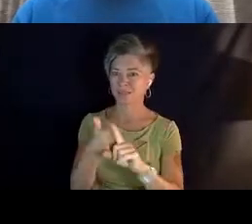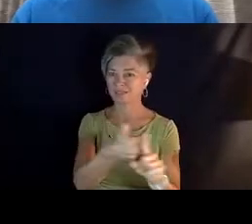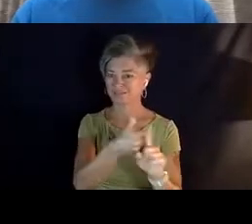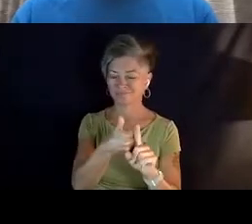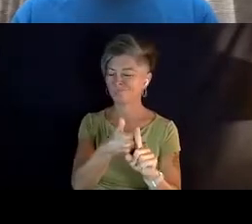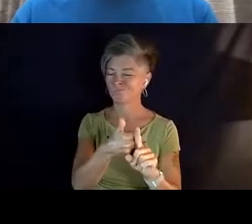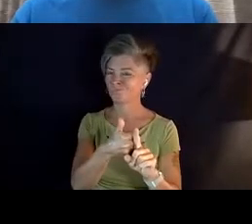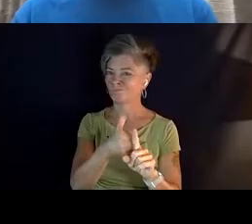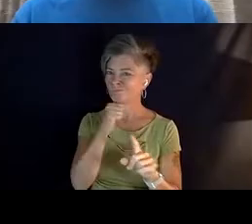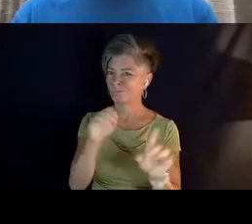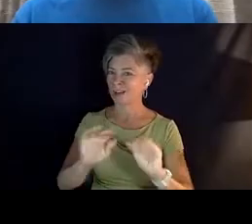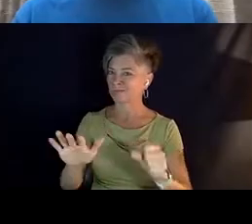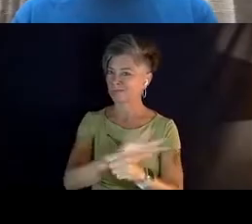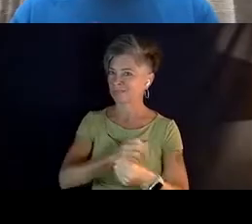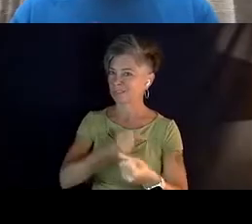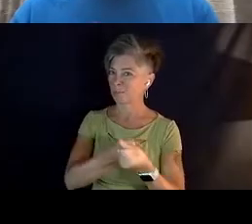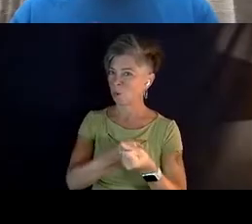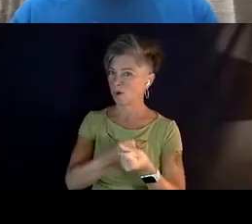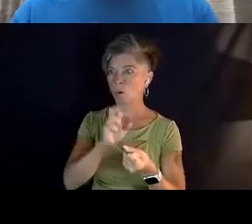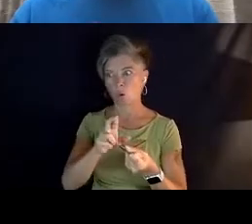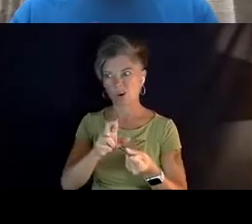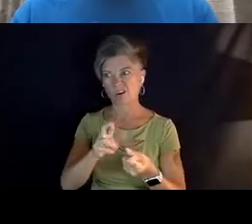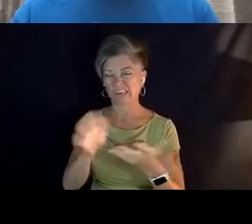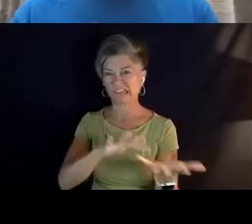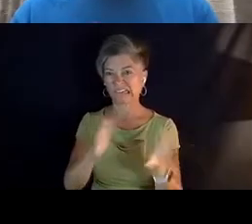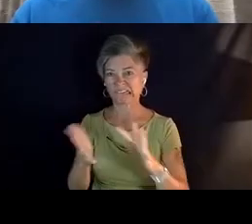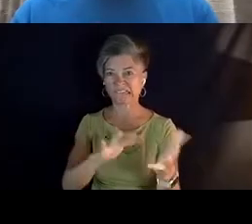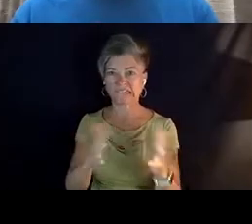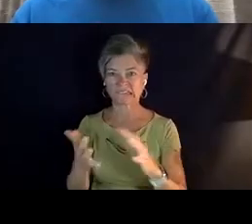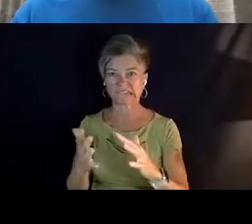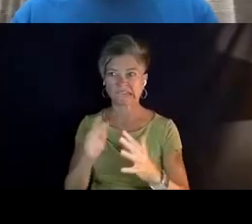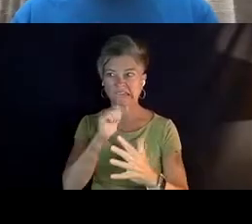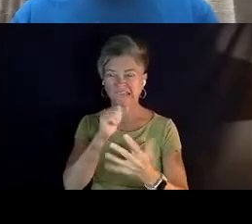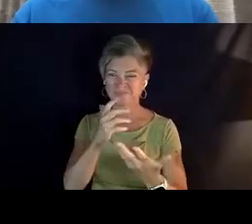or it's been a very complicated history, but at the end of the day, what we're looking for is